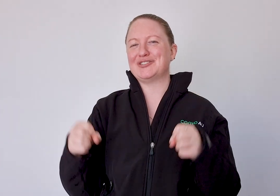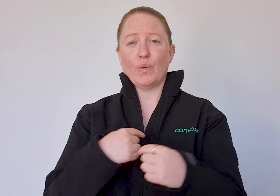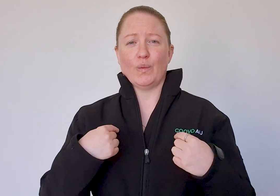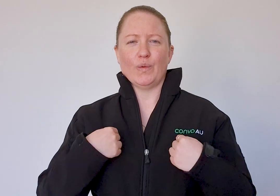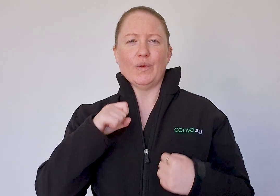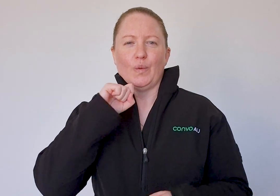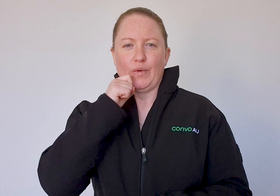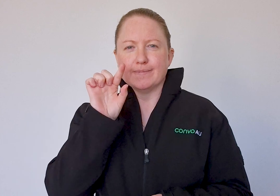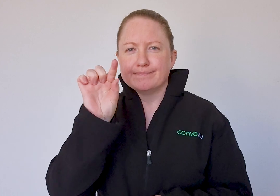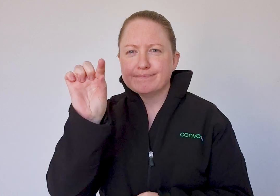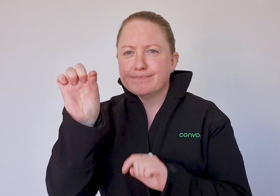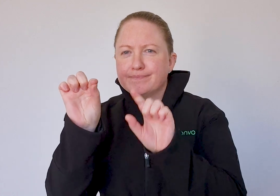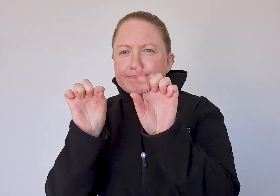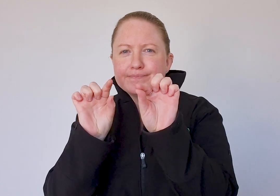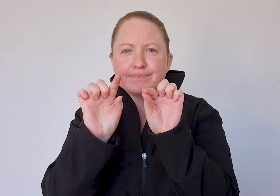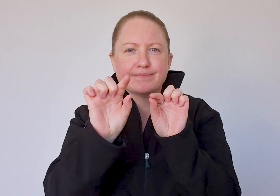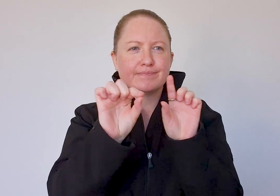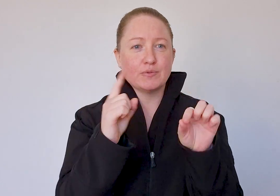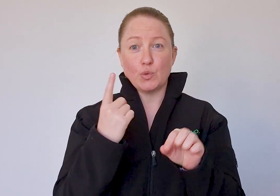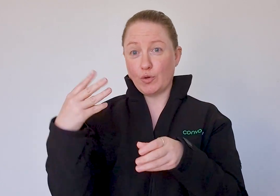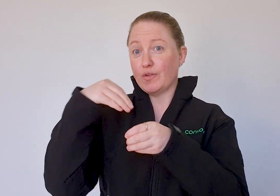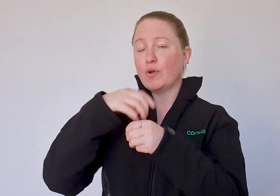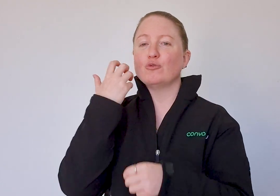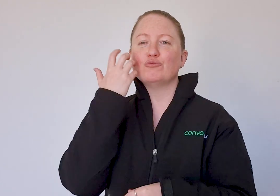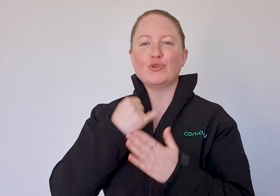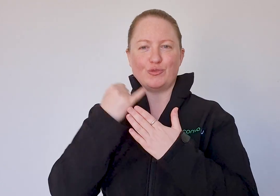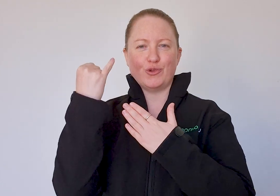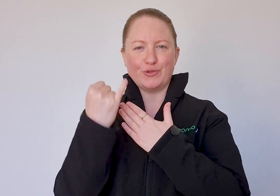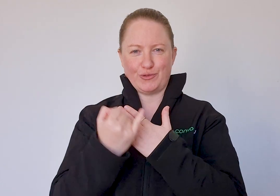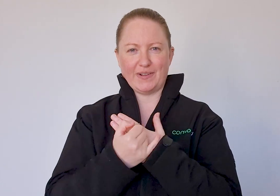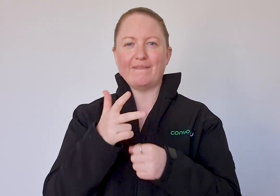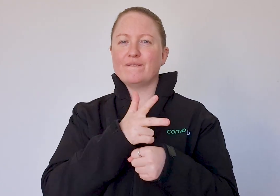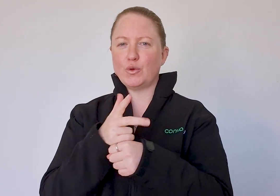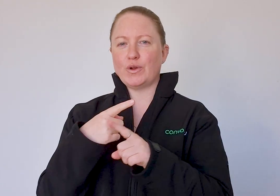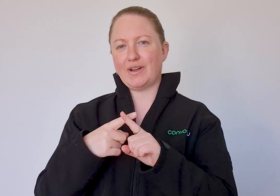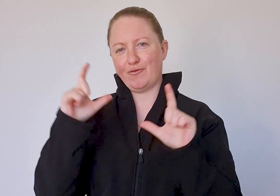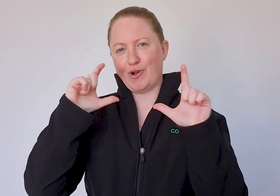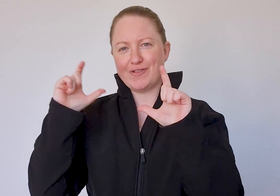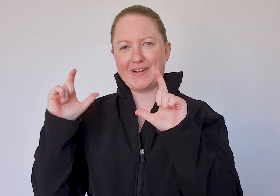We'll contact individuals chosen to appear in our upcoming photo and video shoots.